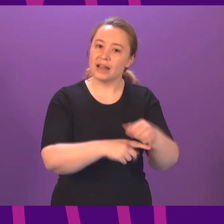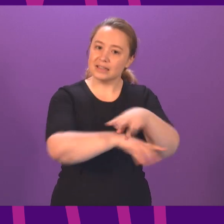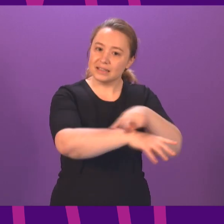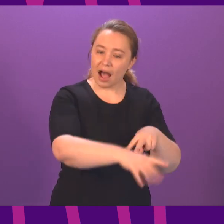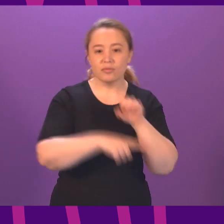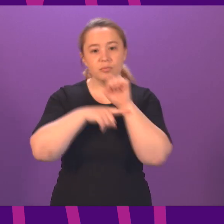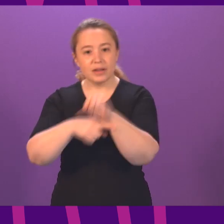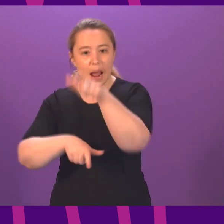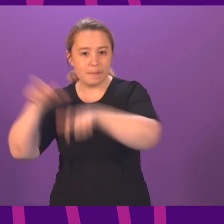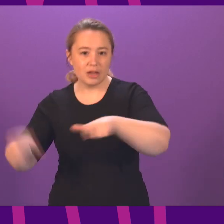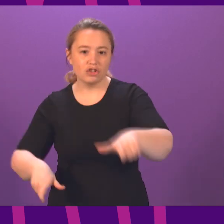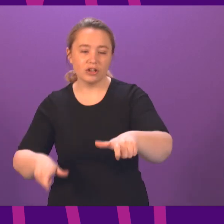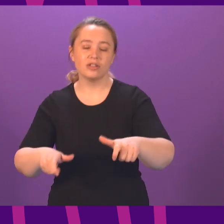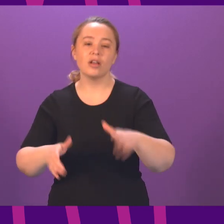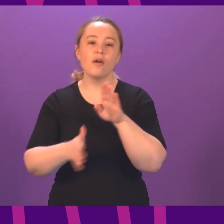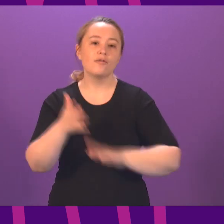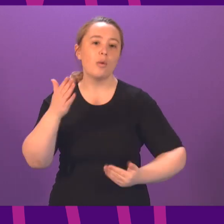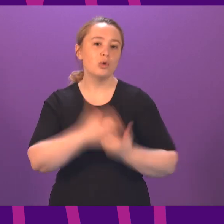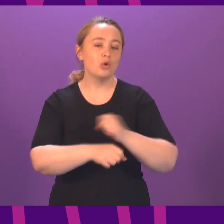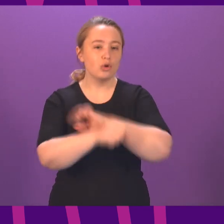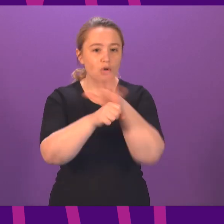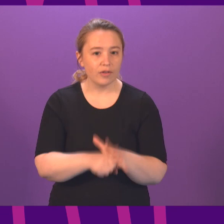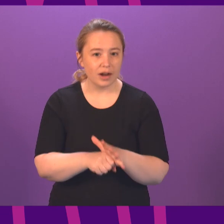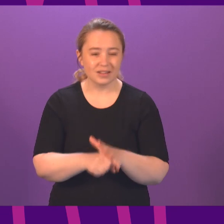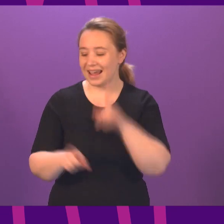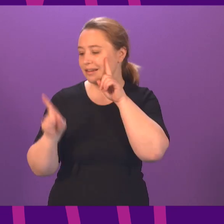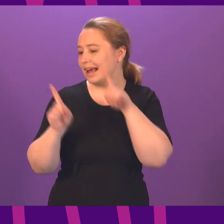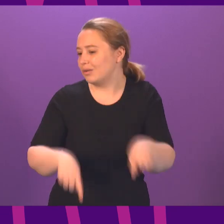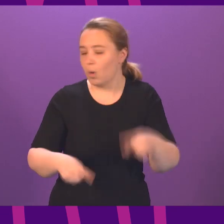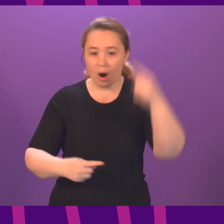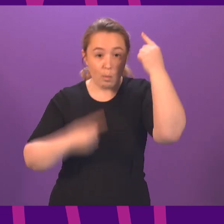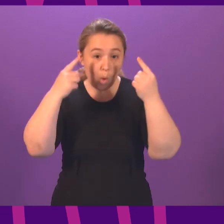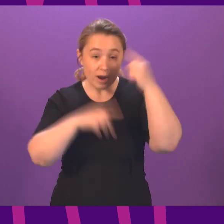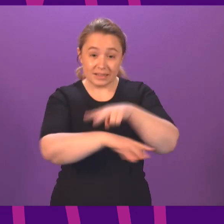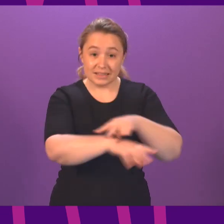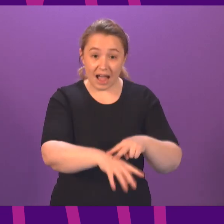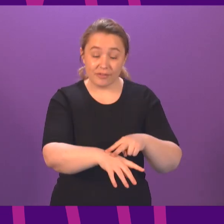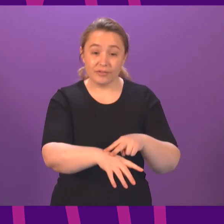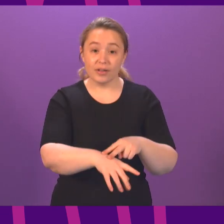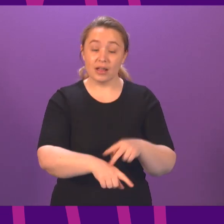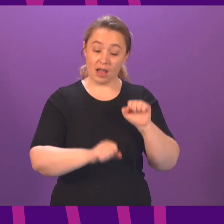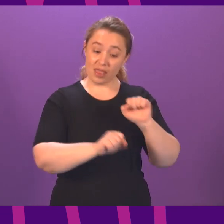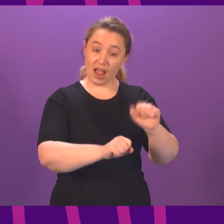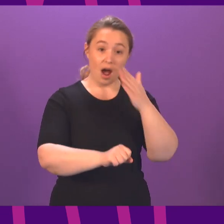variants and dismissed the concerns of the very staff whose attitude and evidence we